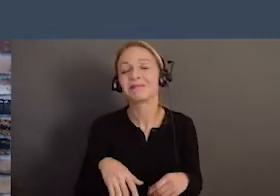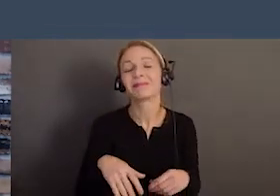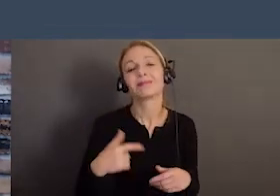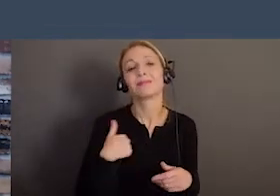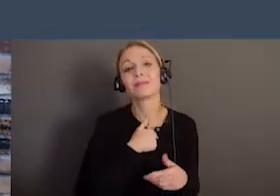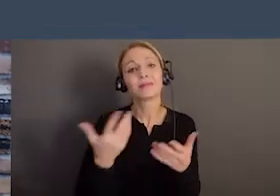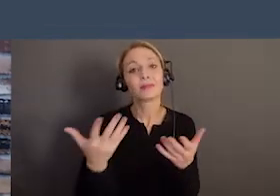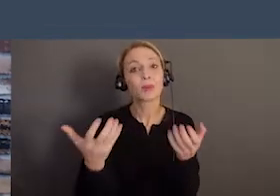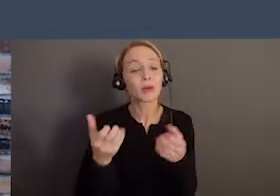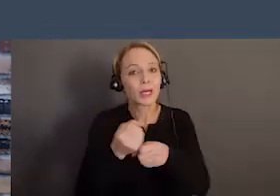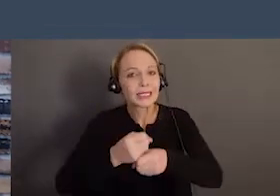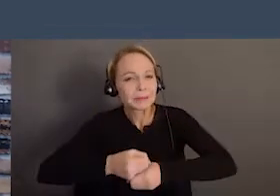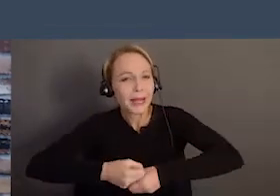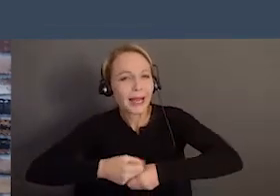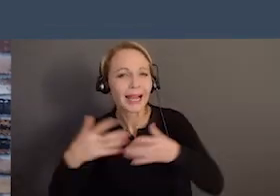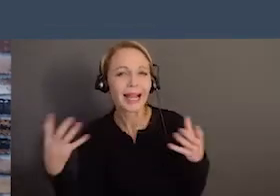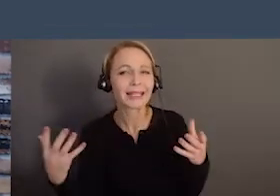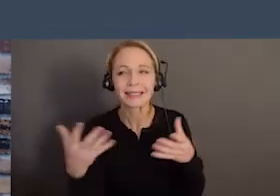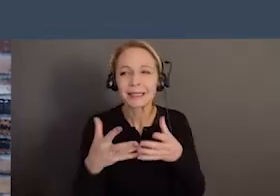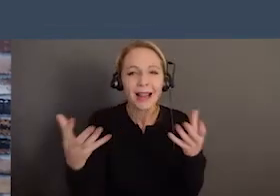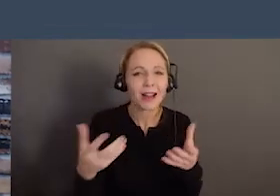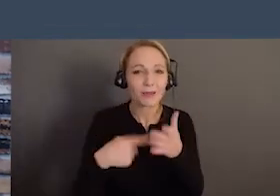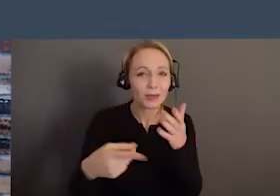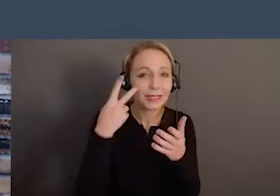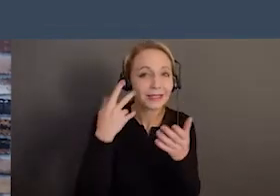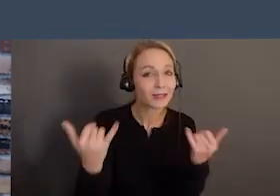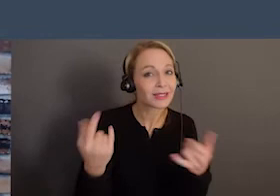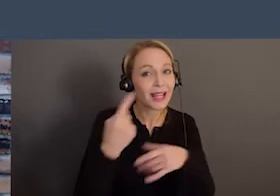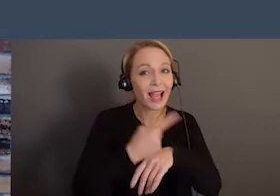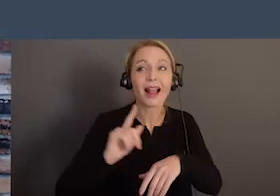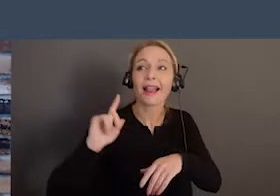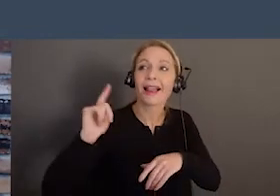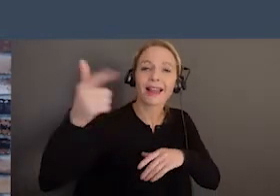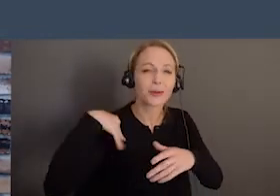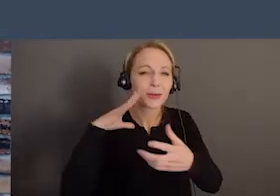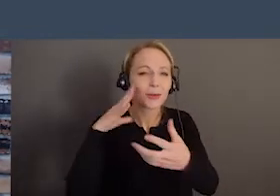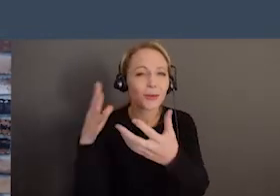WE WANT TO EXPAND MUCH OF WHAT YOU SEE TODAY TO SUPPORT